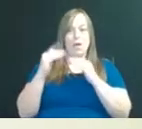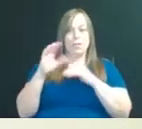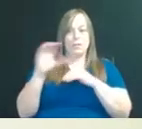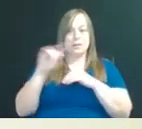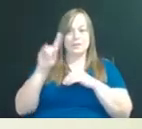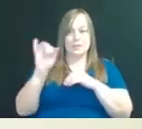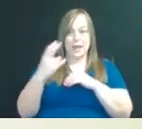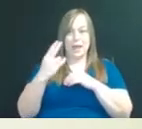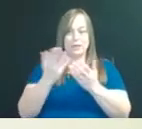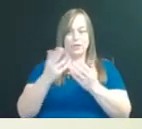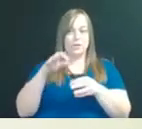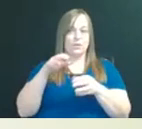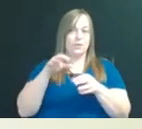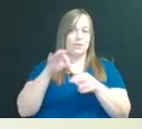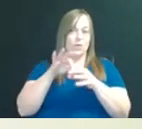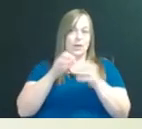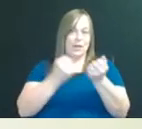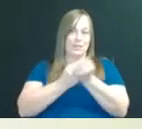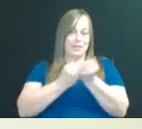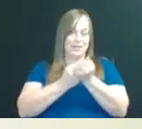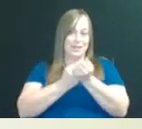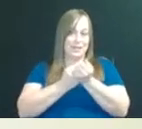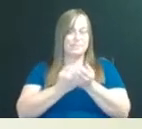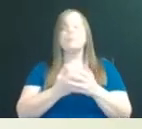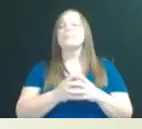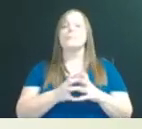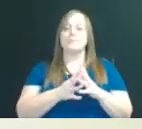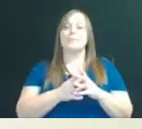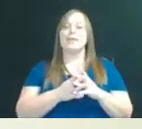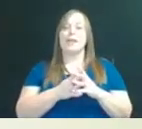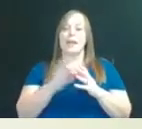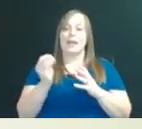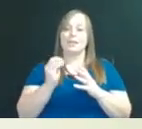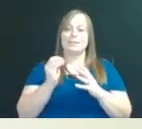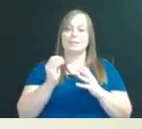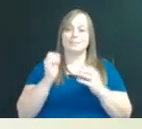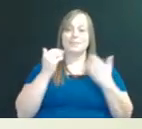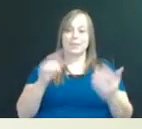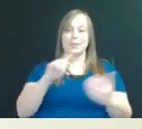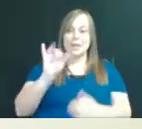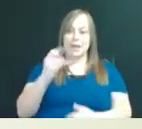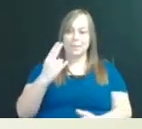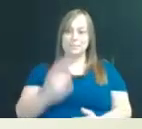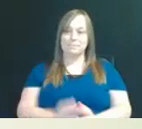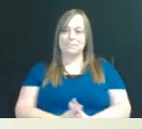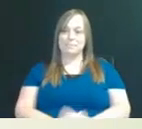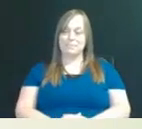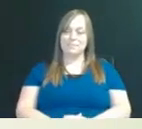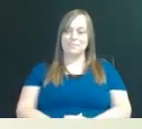who is also a voting access advocate. And yeah, take it away, Zach. [Zach] Thank you, Helen.